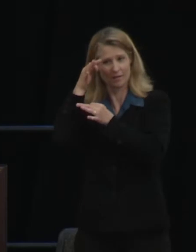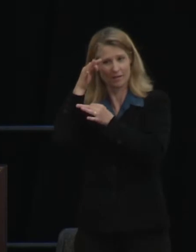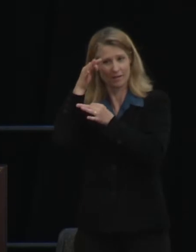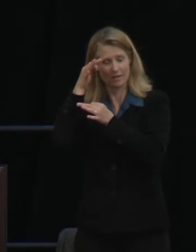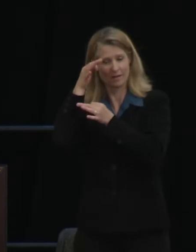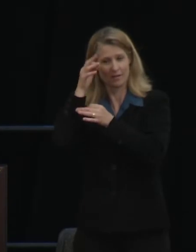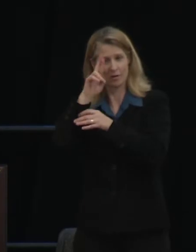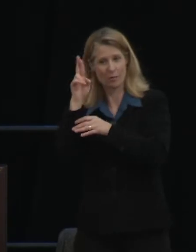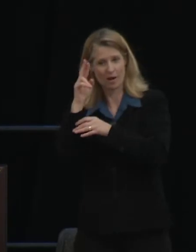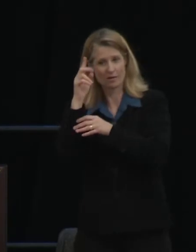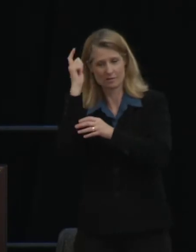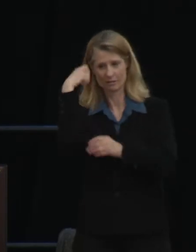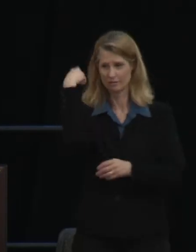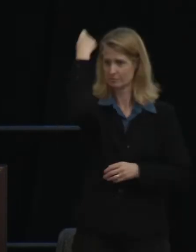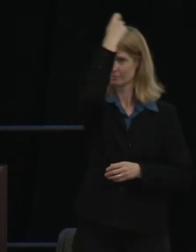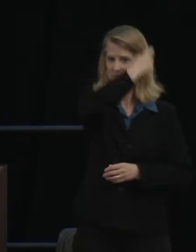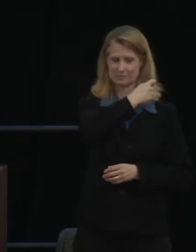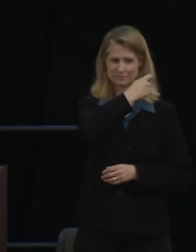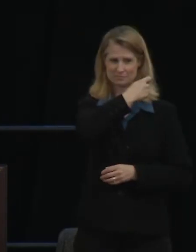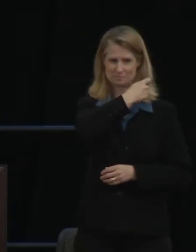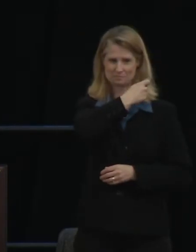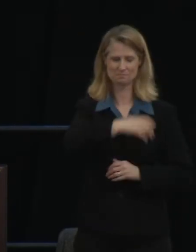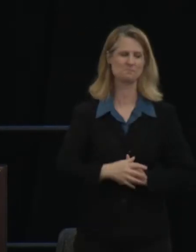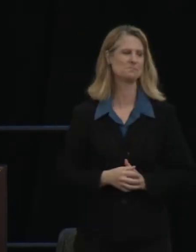from the right side to the left.